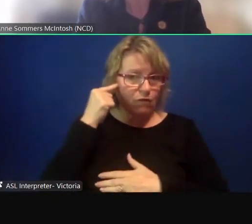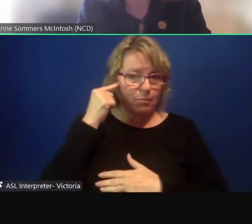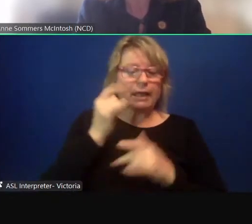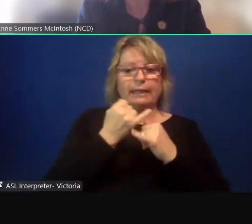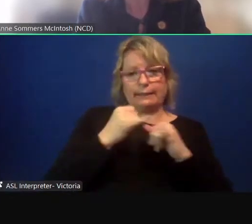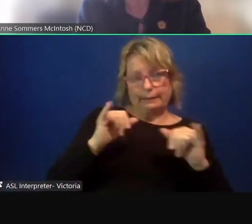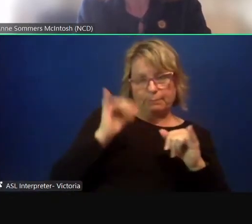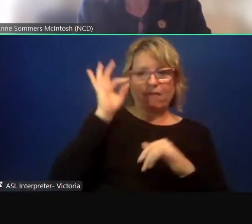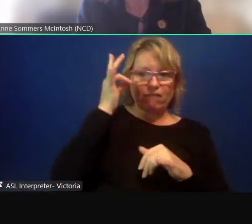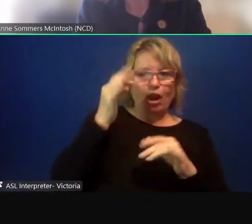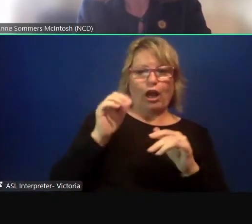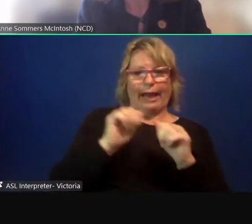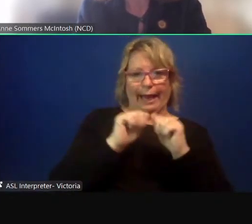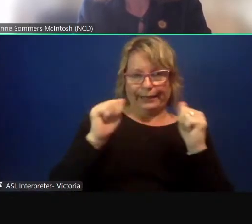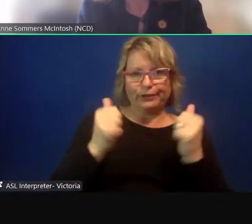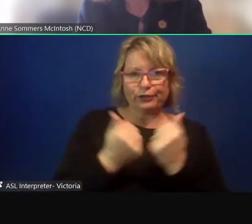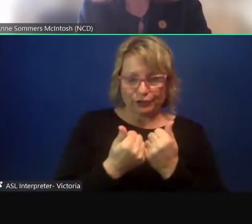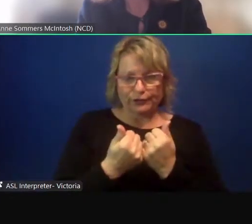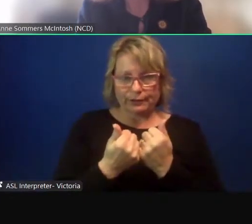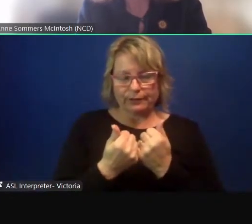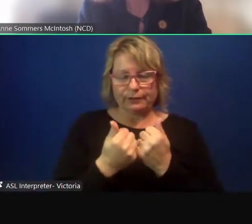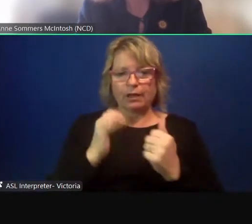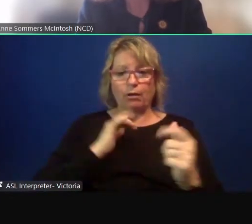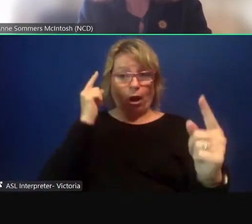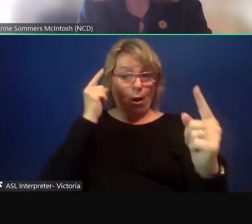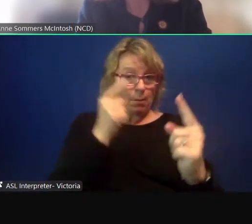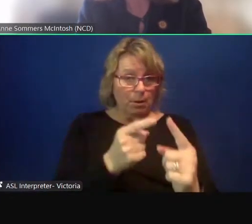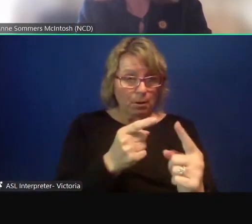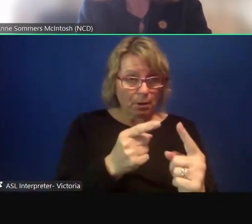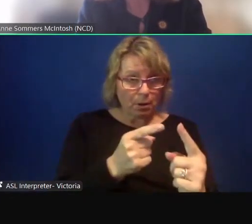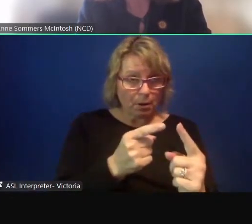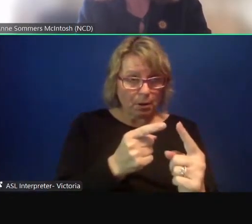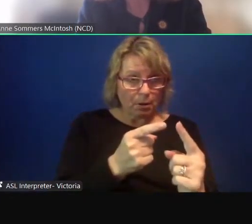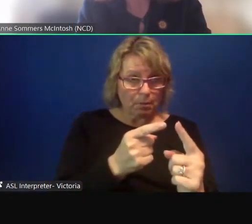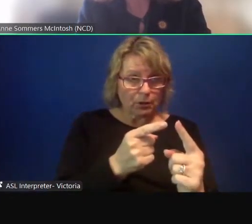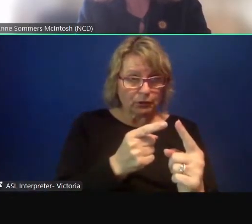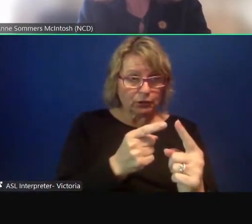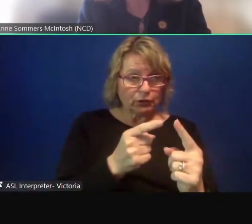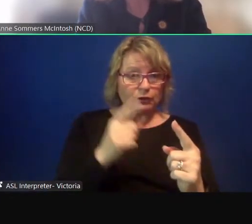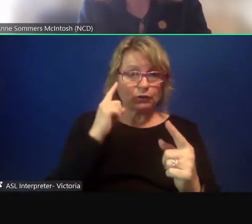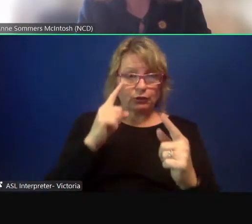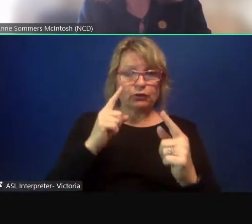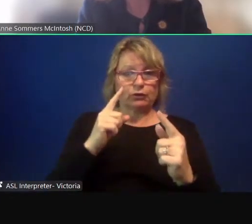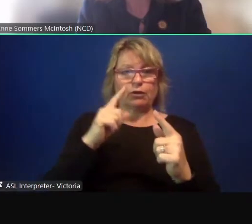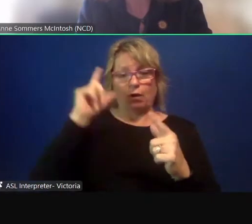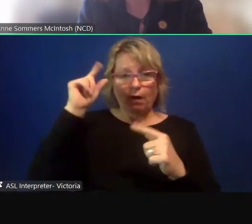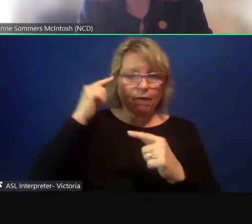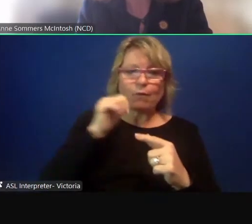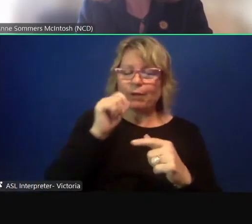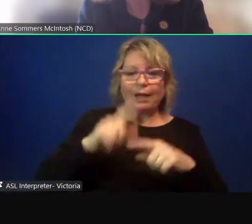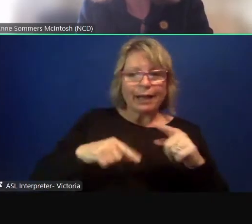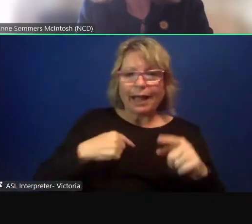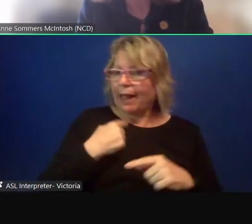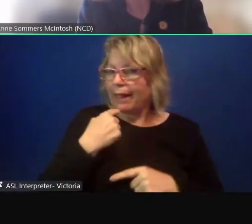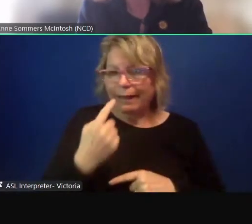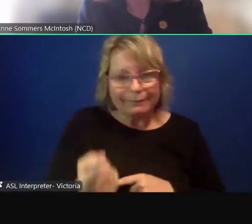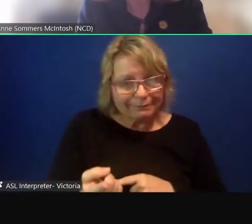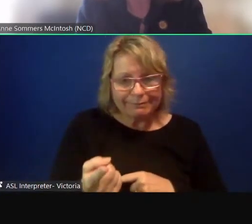agency and our mission is unique in government. We don't have the ability to enforce anybody to